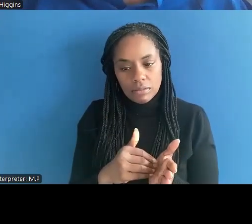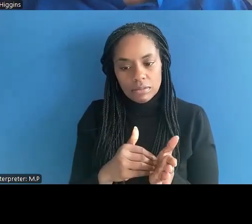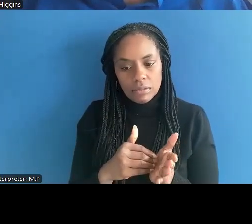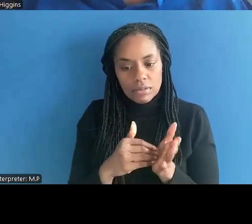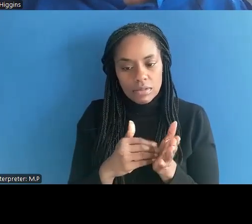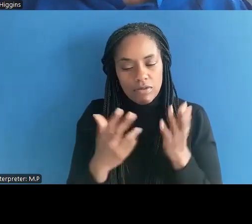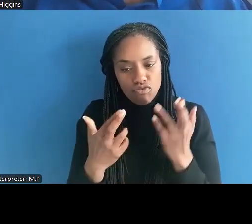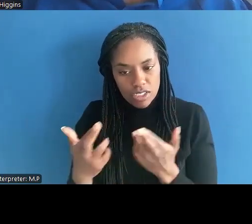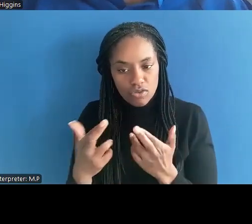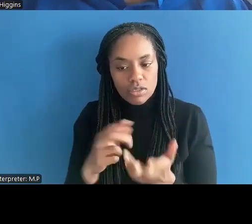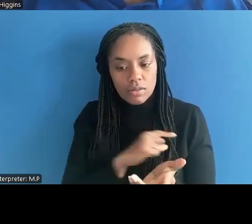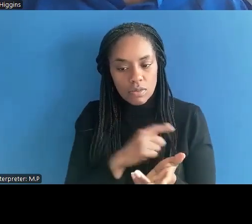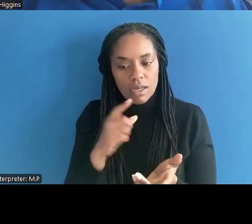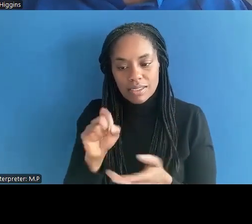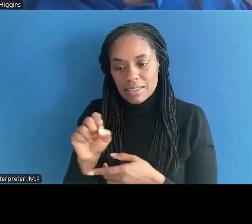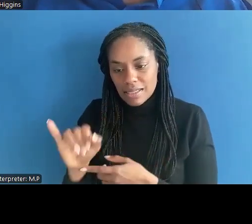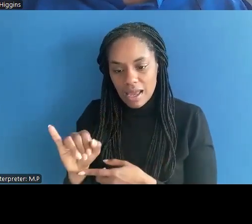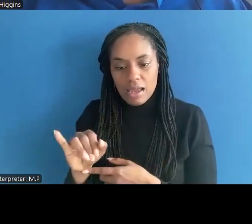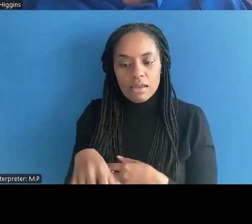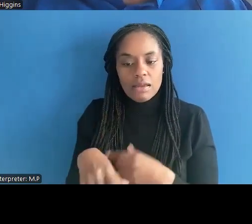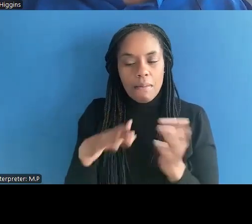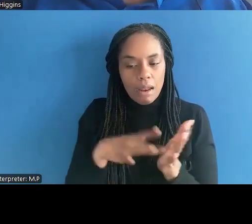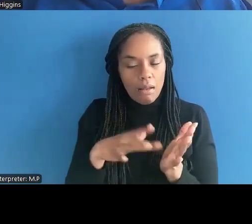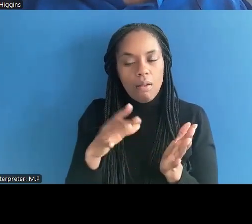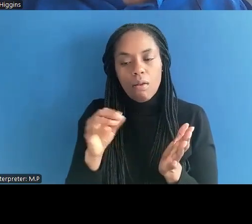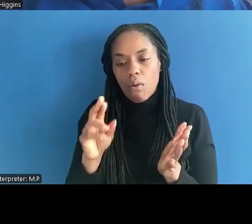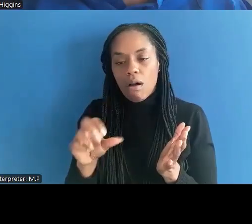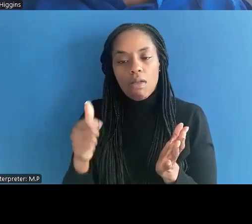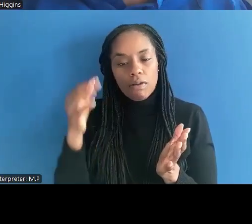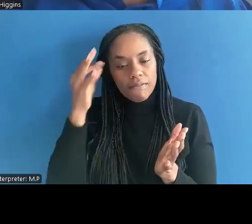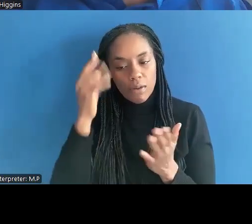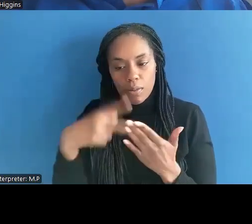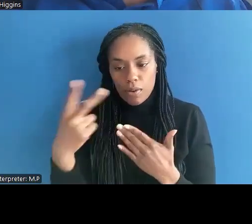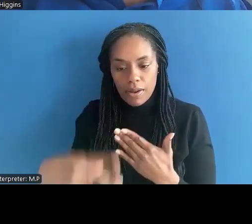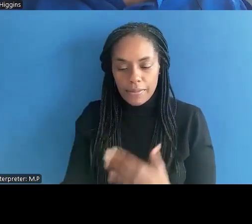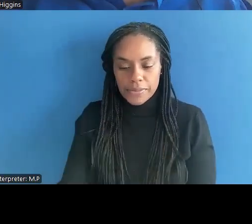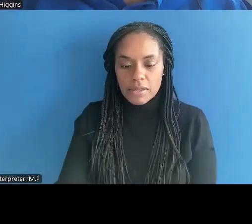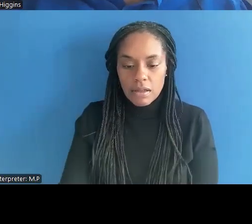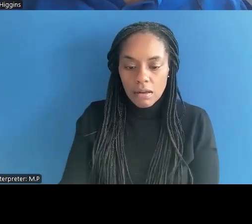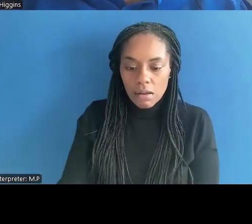federally other federal programs.